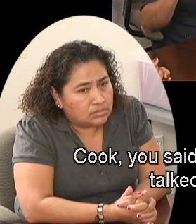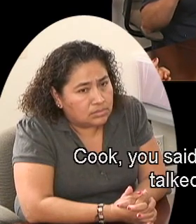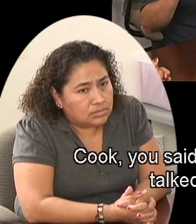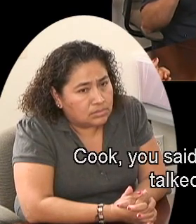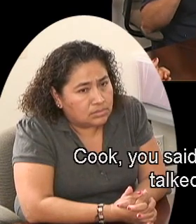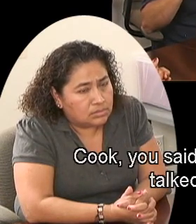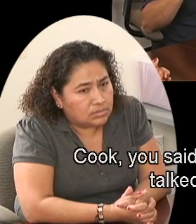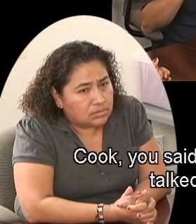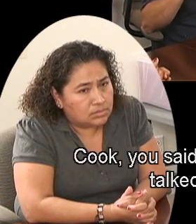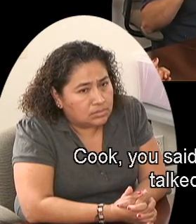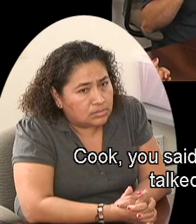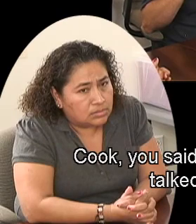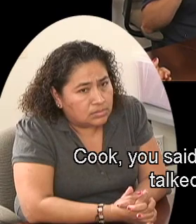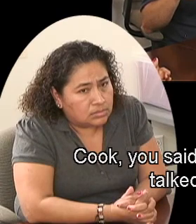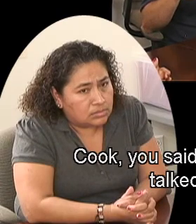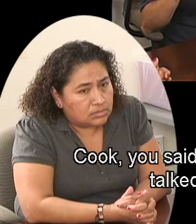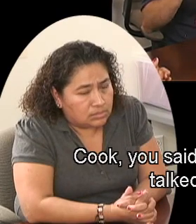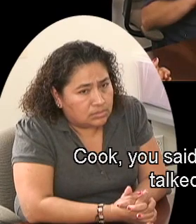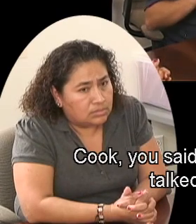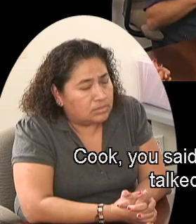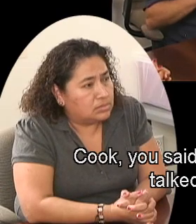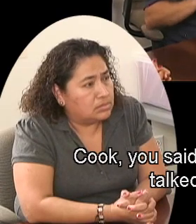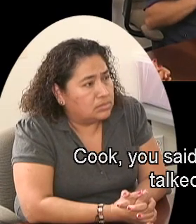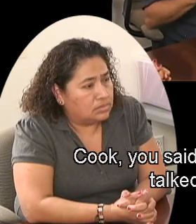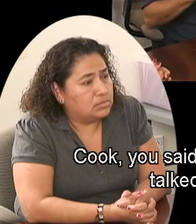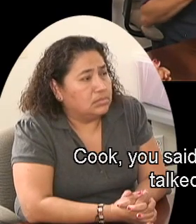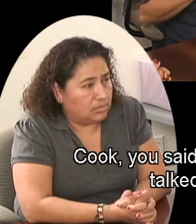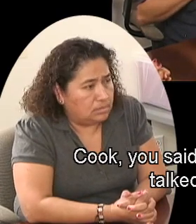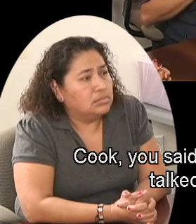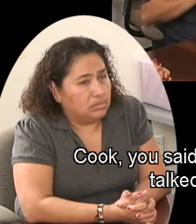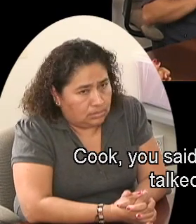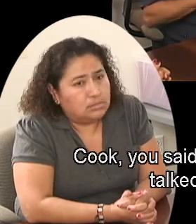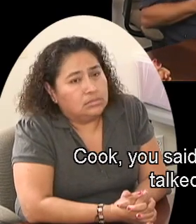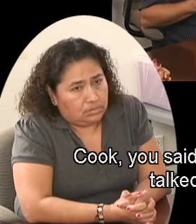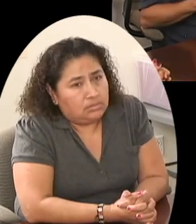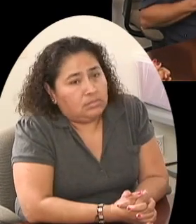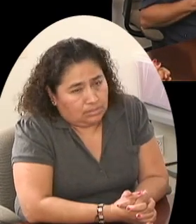Cook, you said you like to cook. We talked about that.